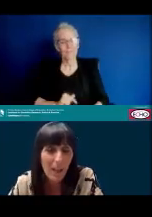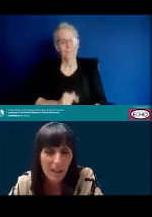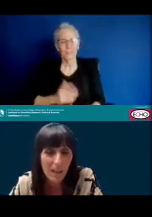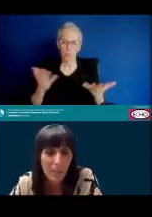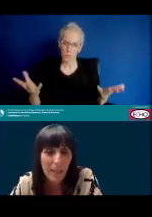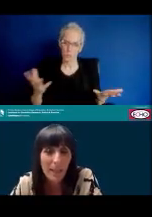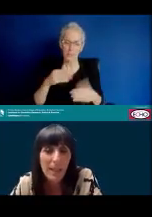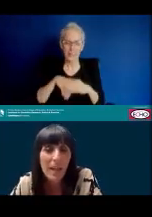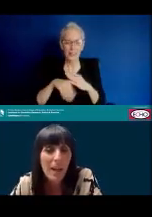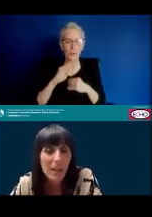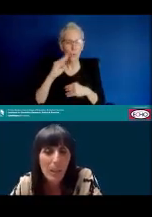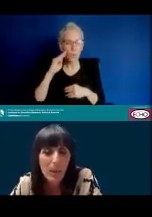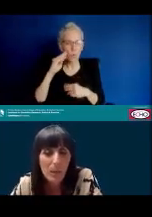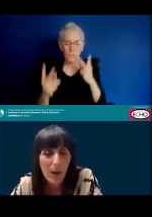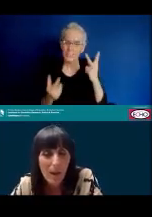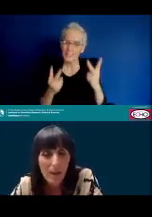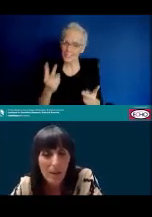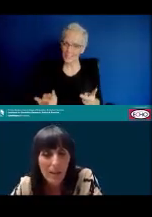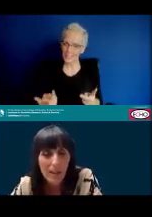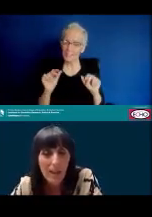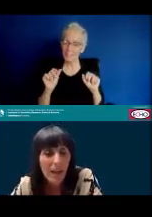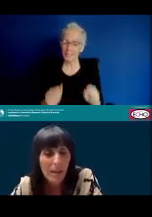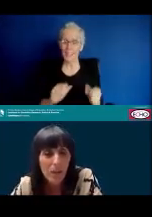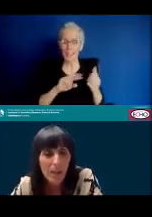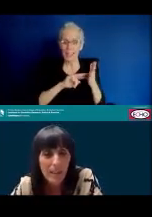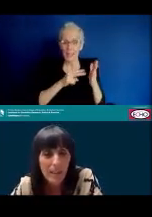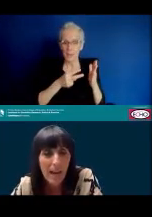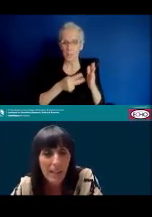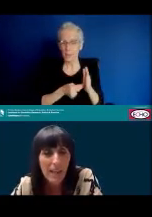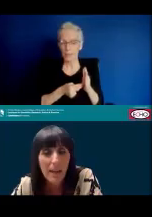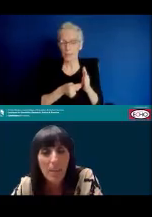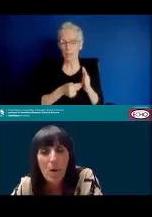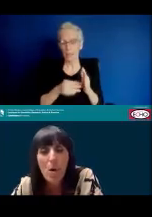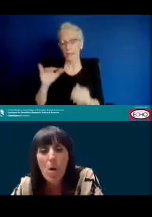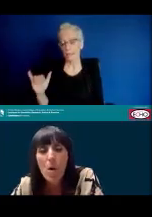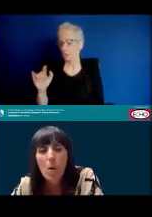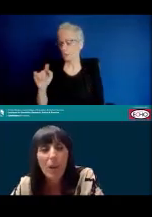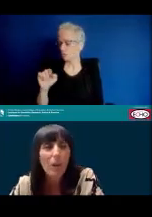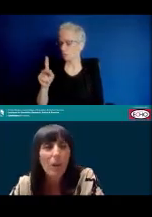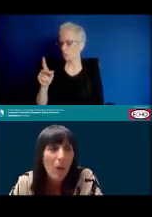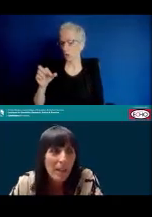toddler banging a spoon on us during snack time, or crawling